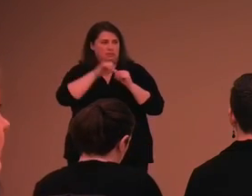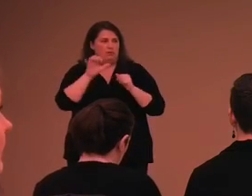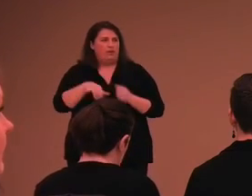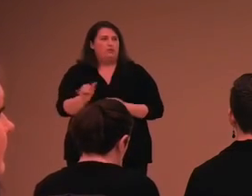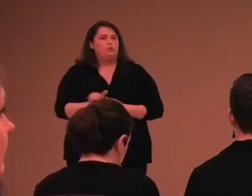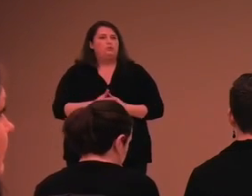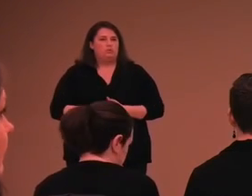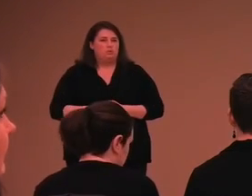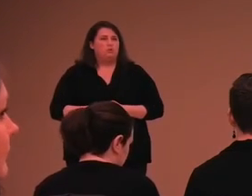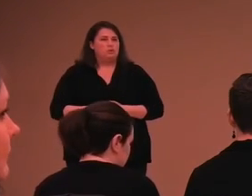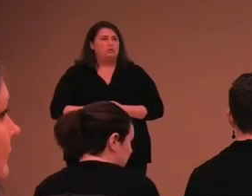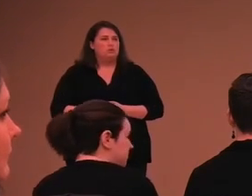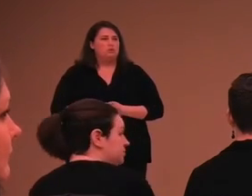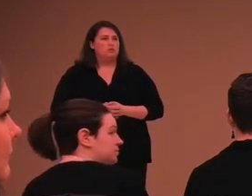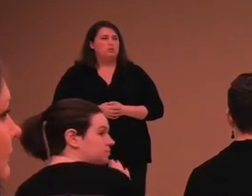Yes